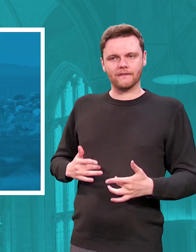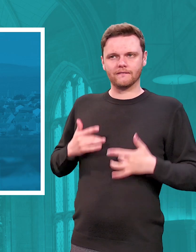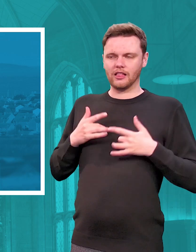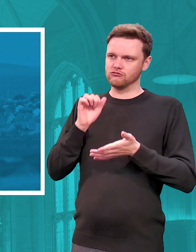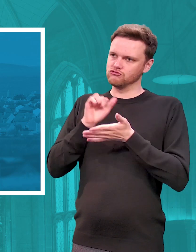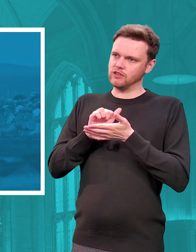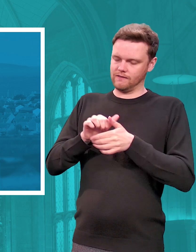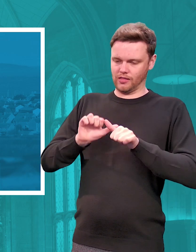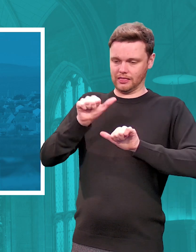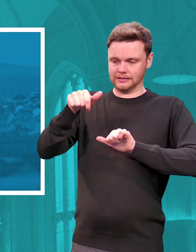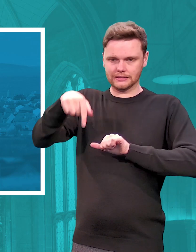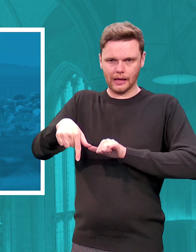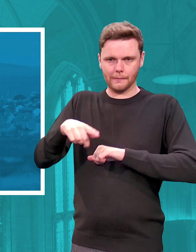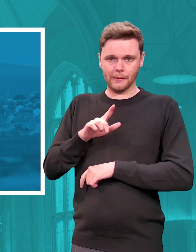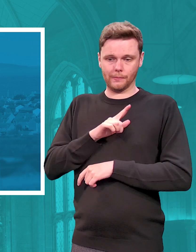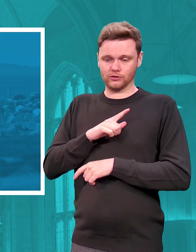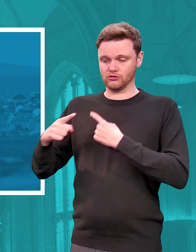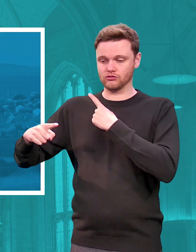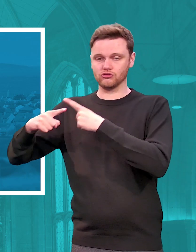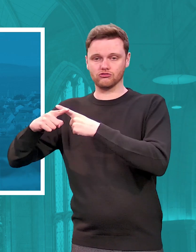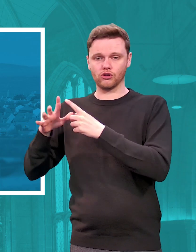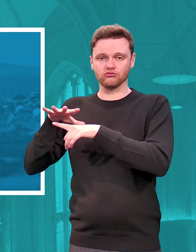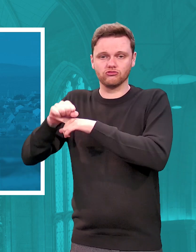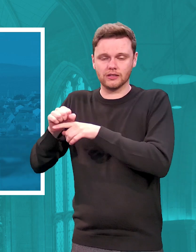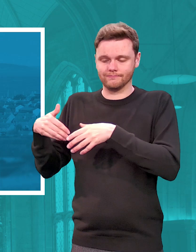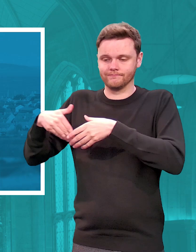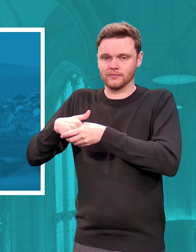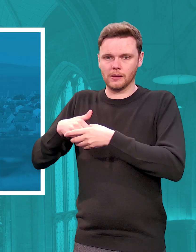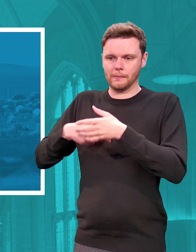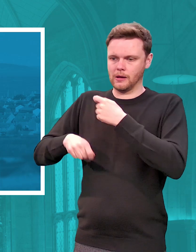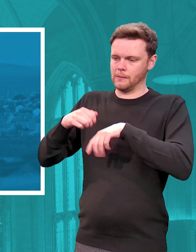when CrossReach joined the other sections becoming fully funded in January.